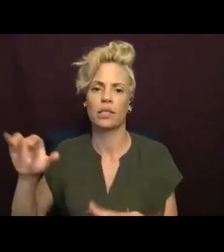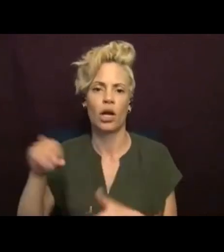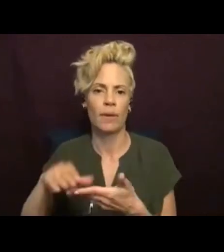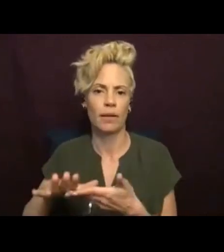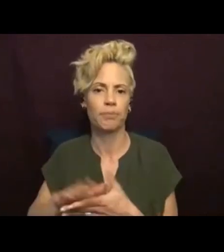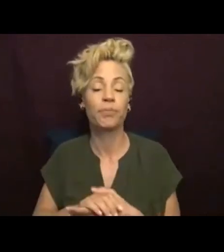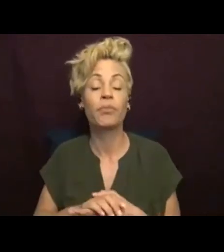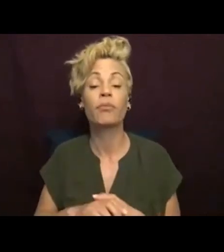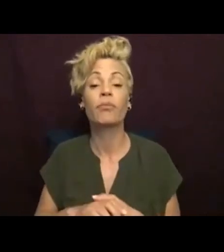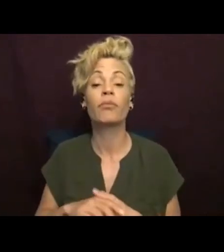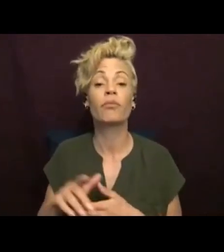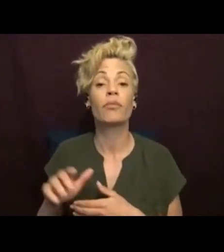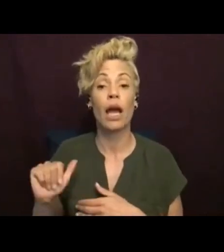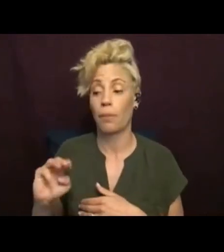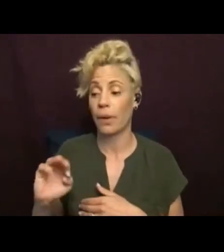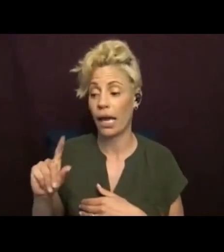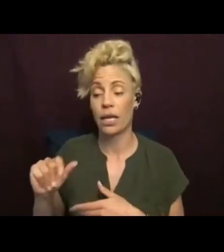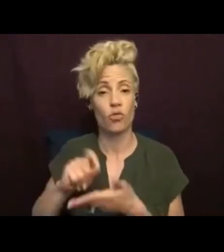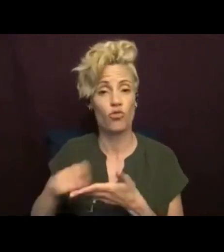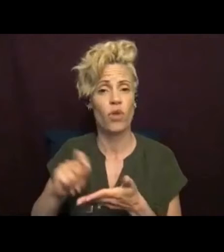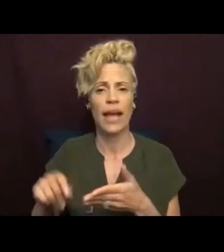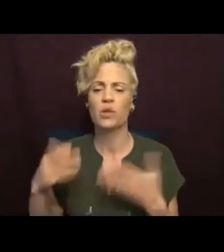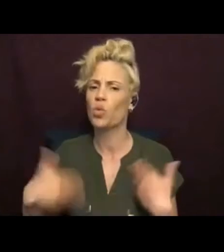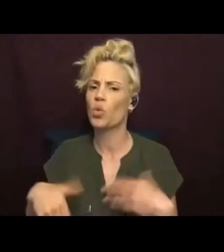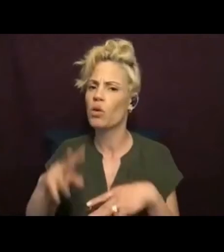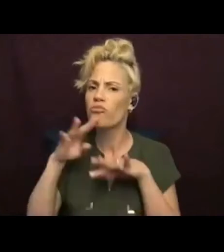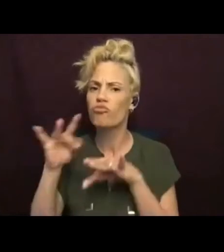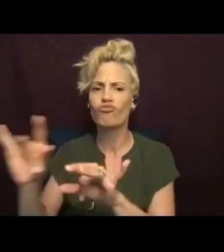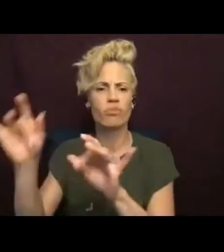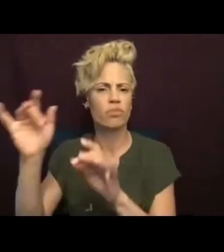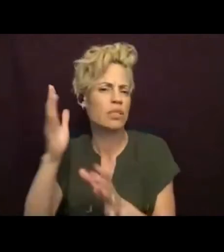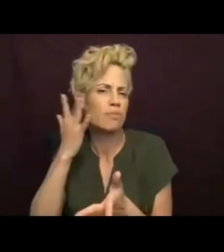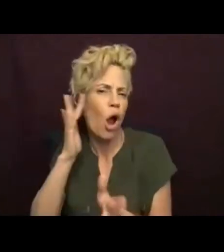She writes so smartly and so movingly